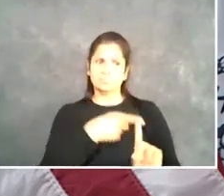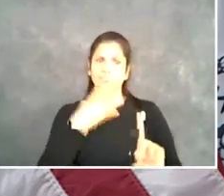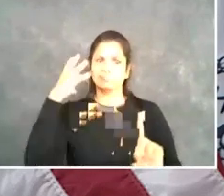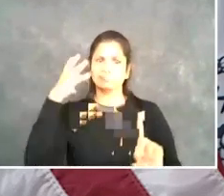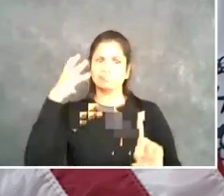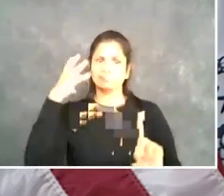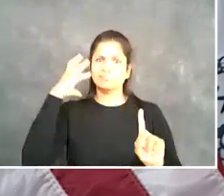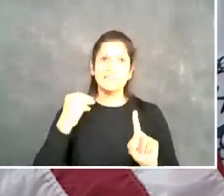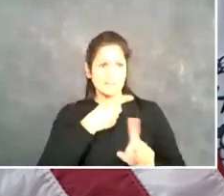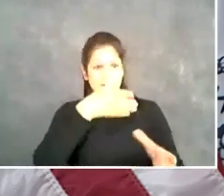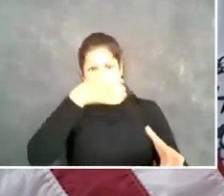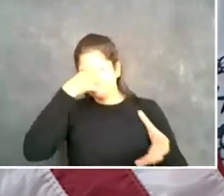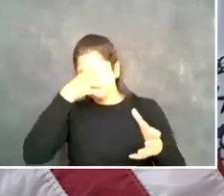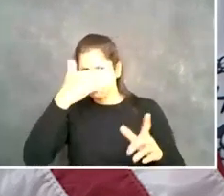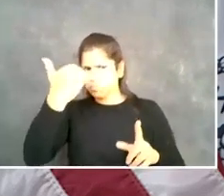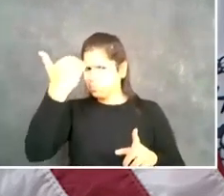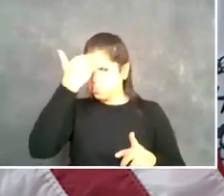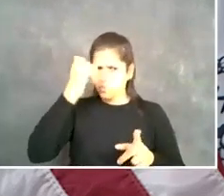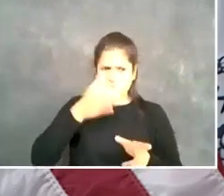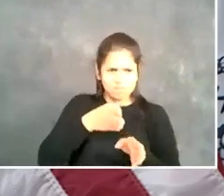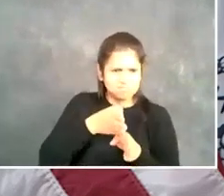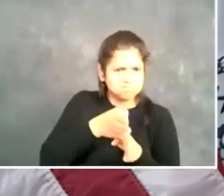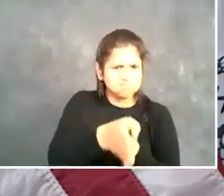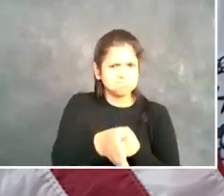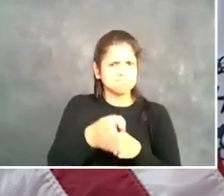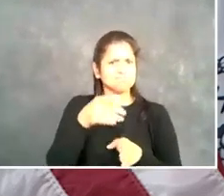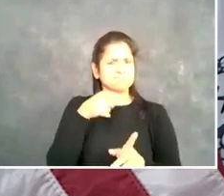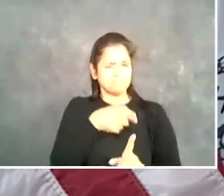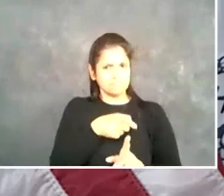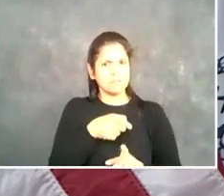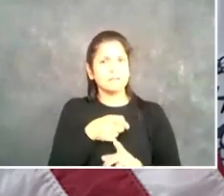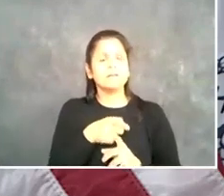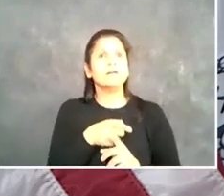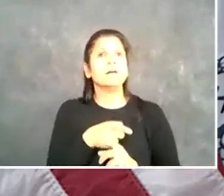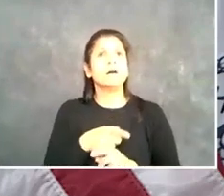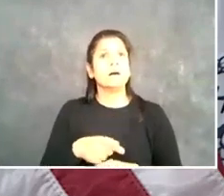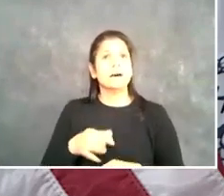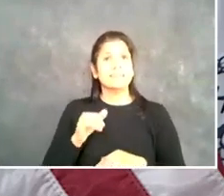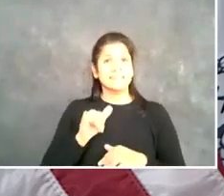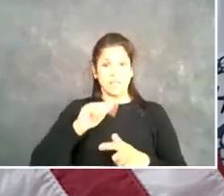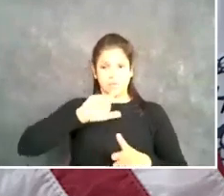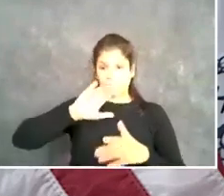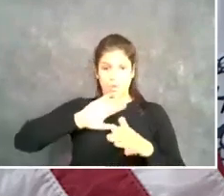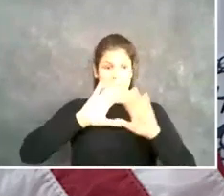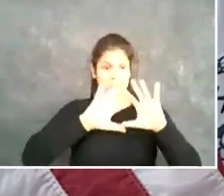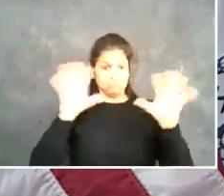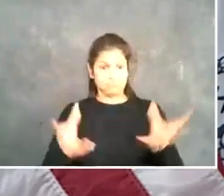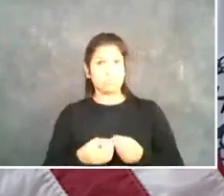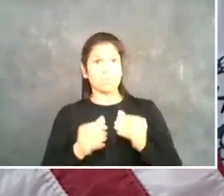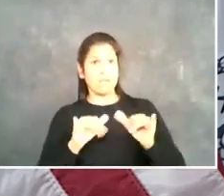AN INTERNAL TASK FORCE. WELL, THIS WHOLE ADMINISTRATION